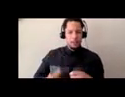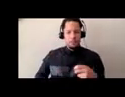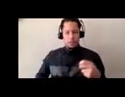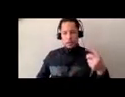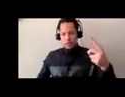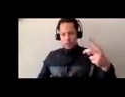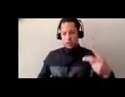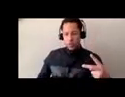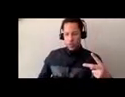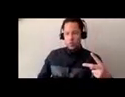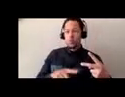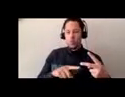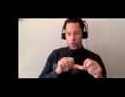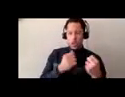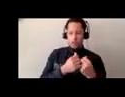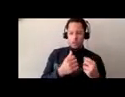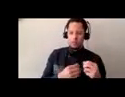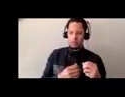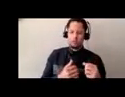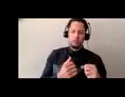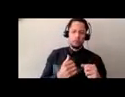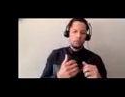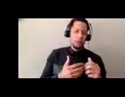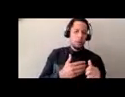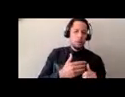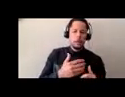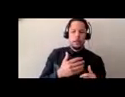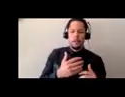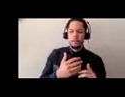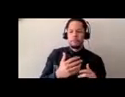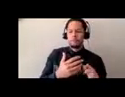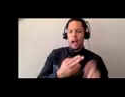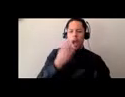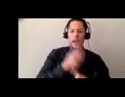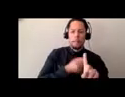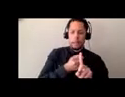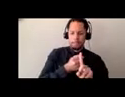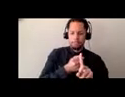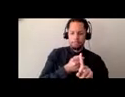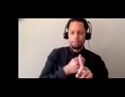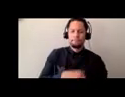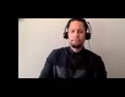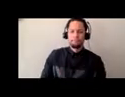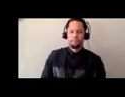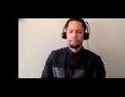anyone missing when we take a look at that that we think we really need at the table